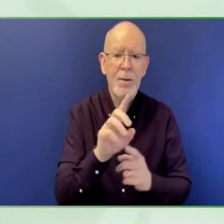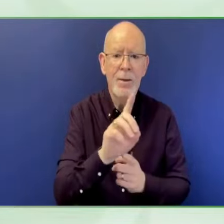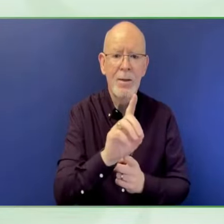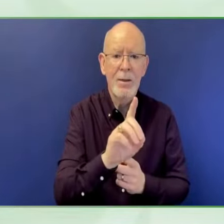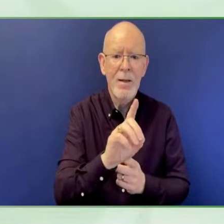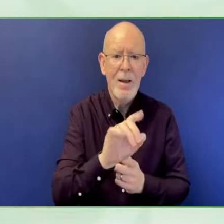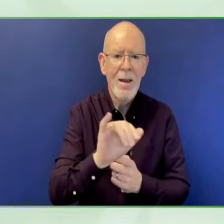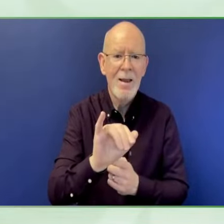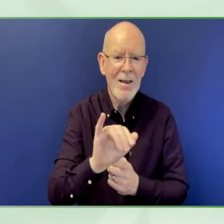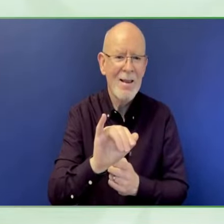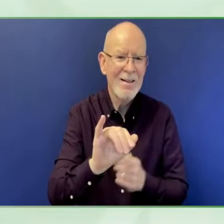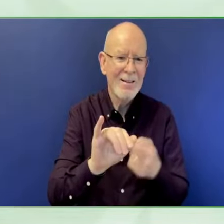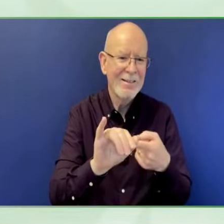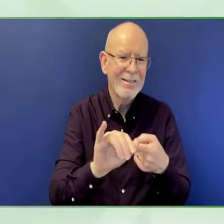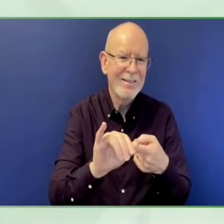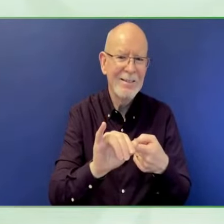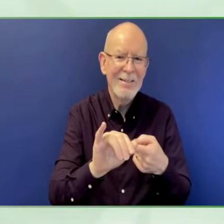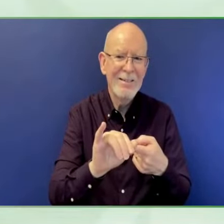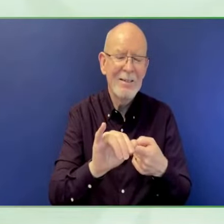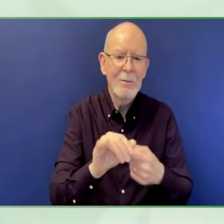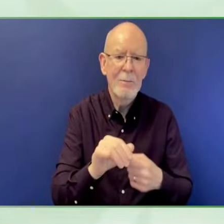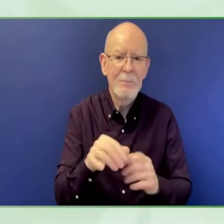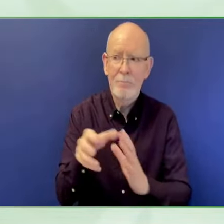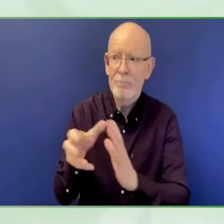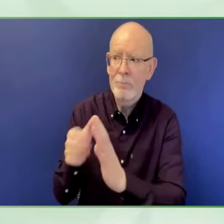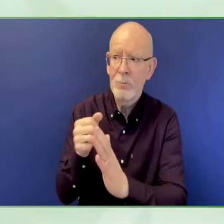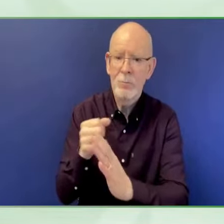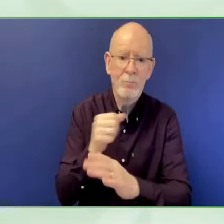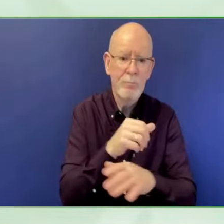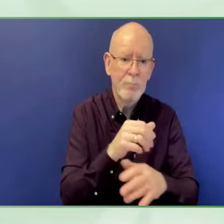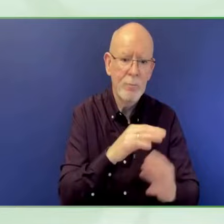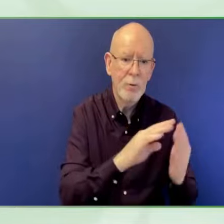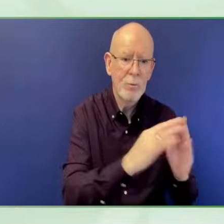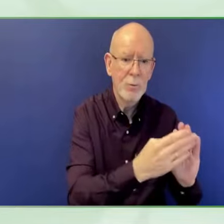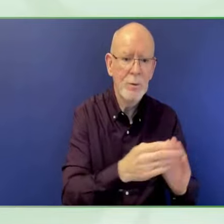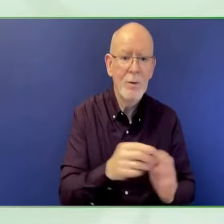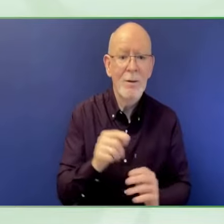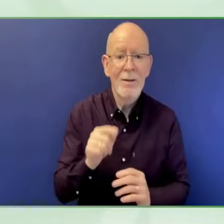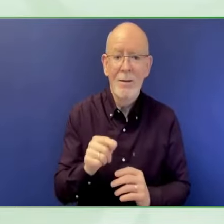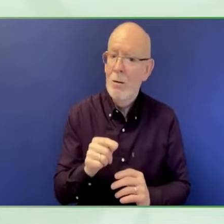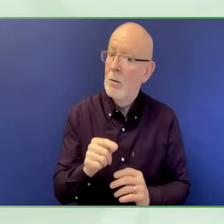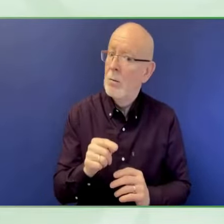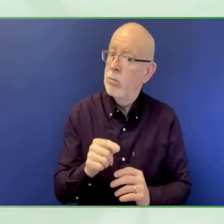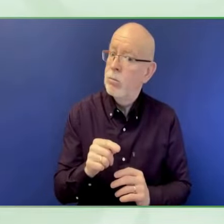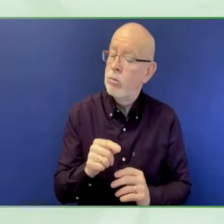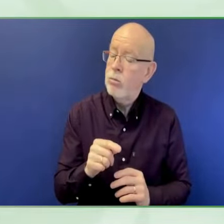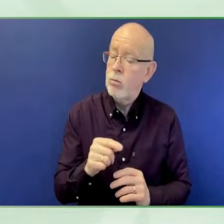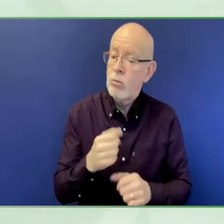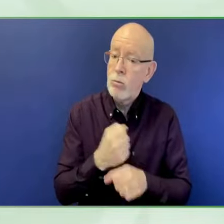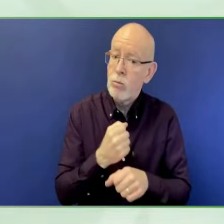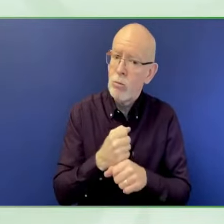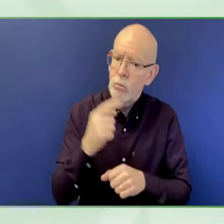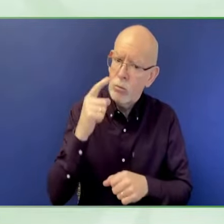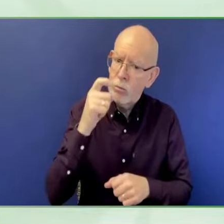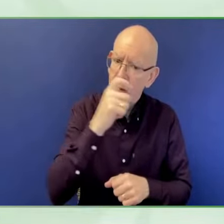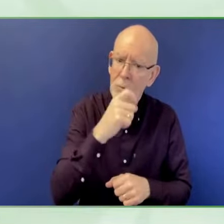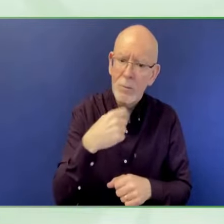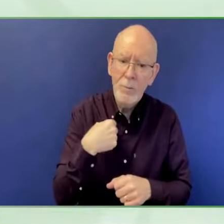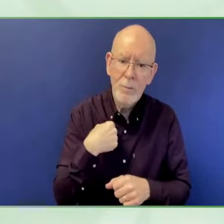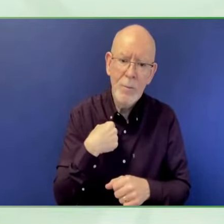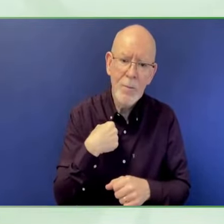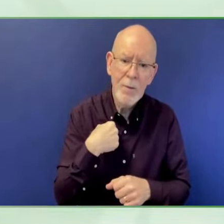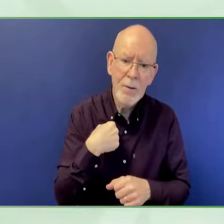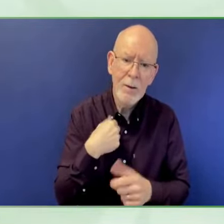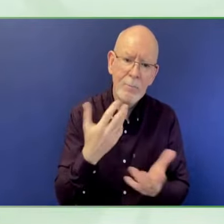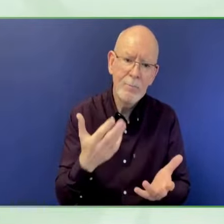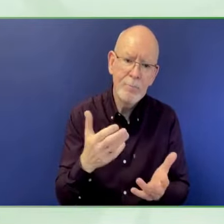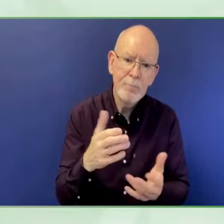At the end of the day, the goal is not just seeing empty institutions.